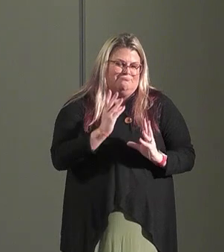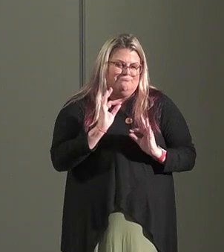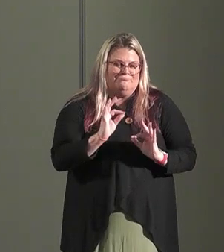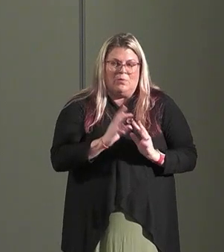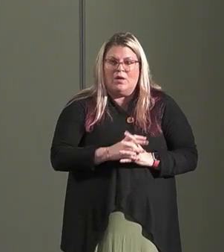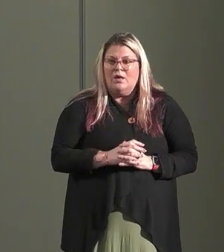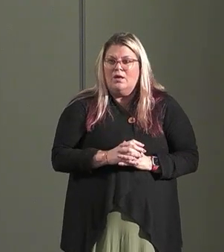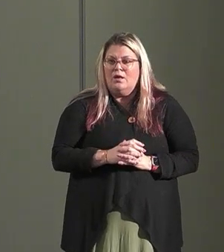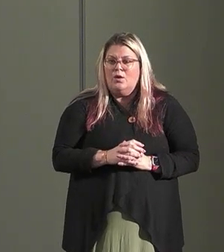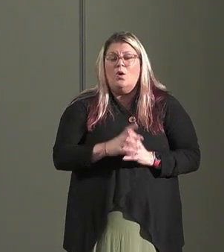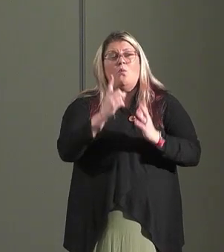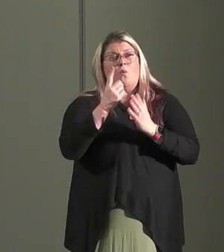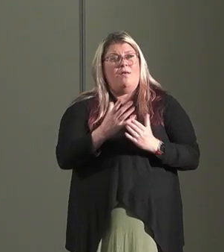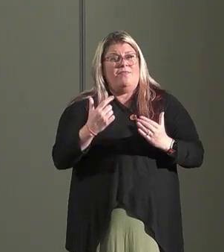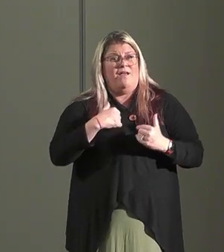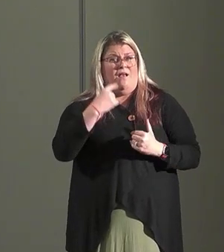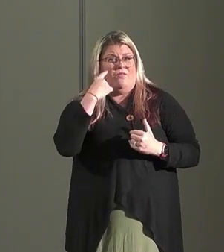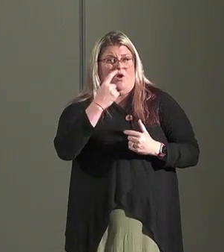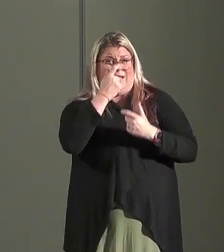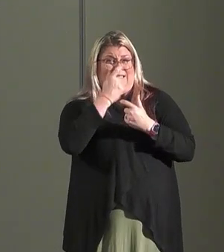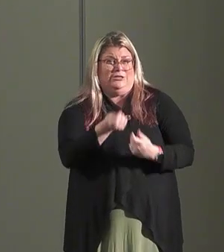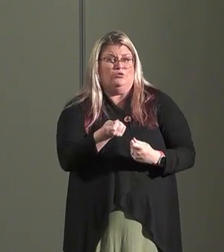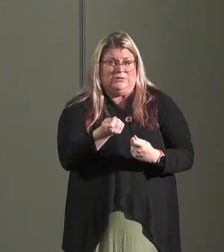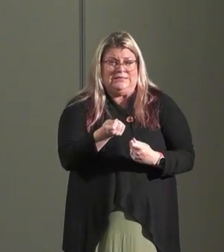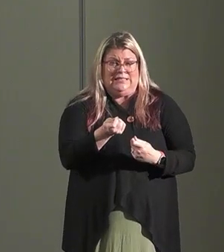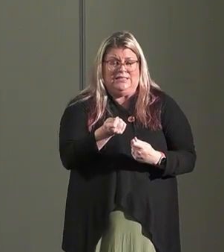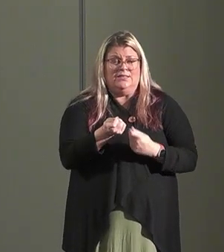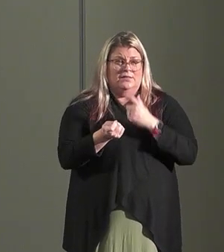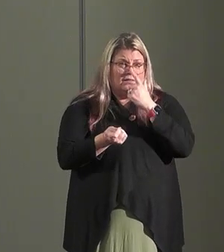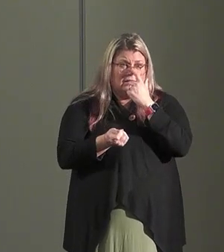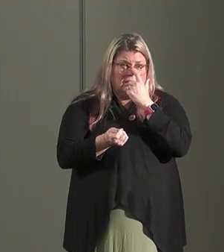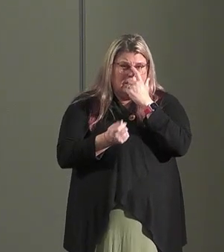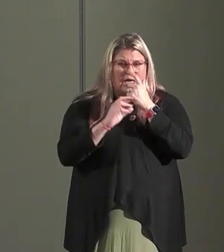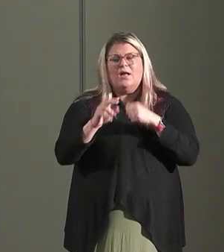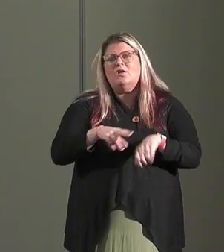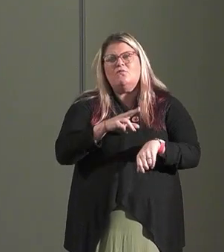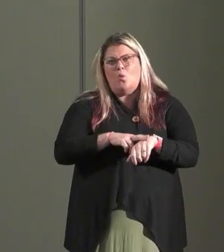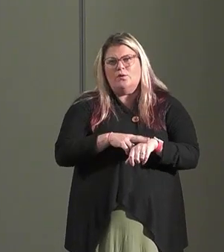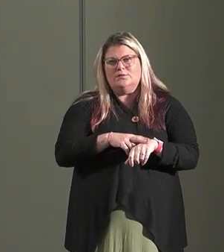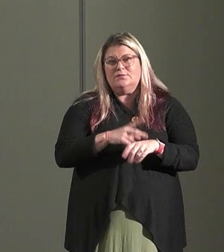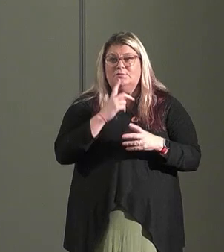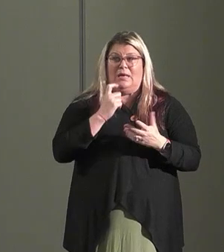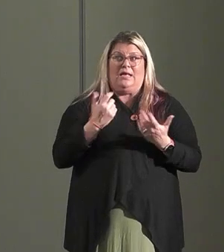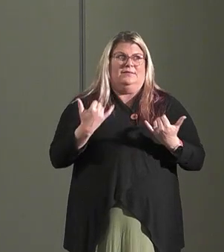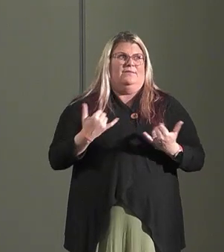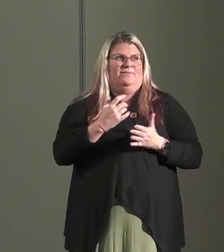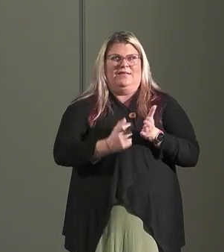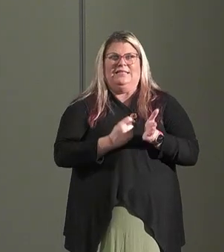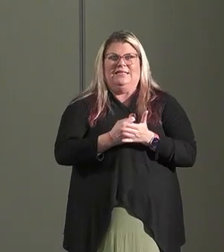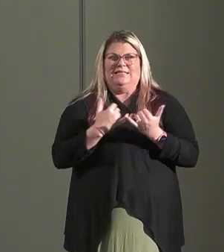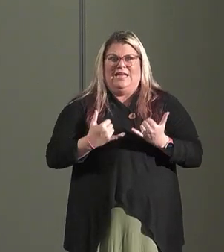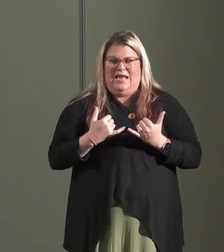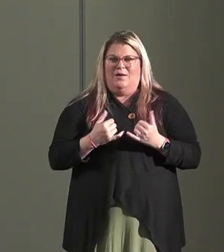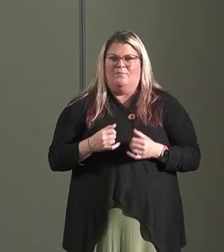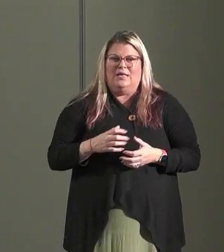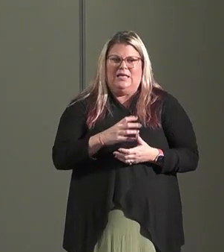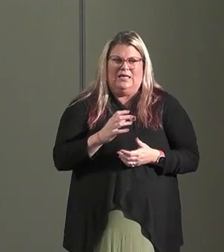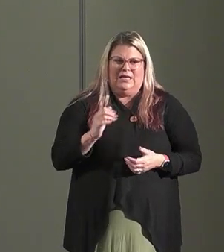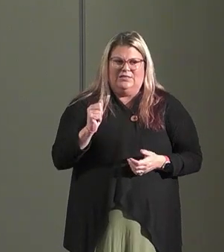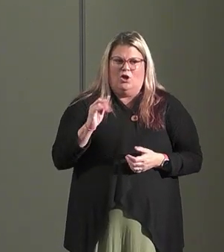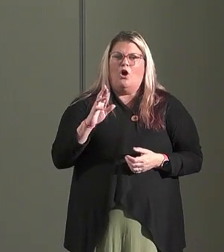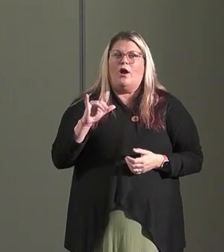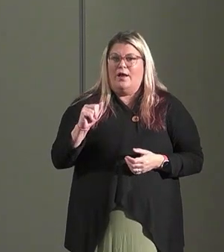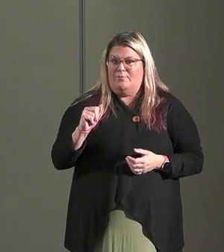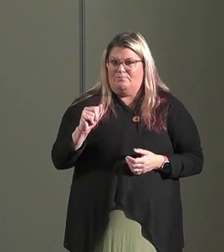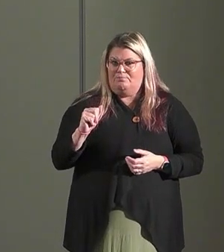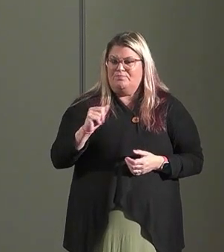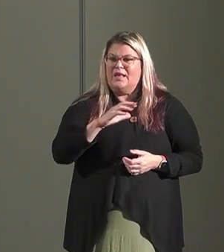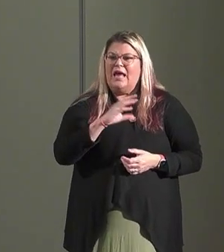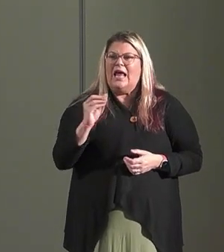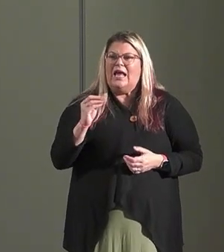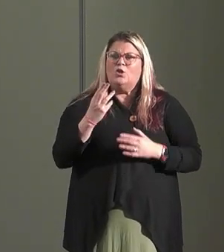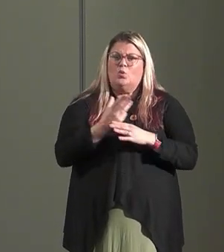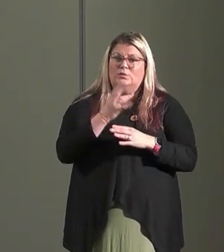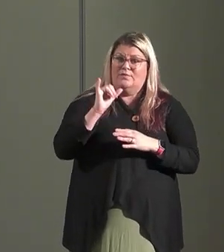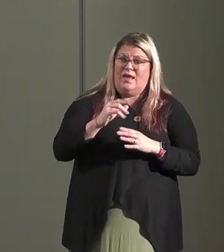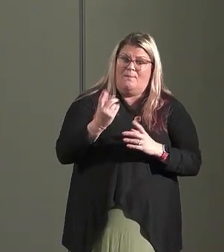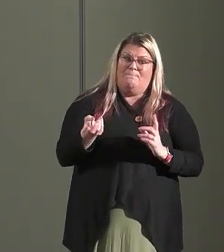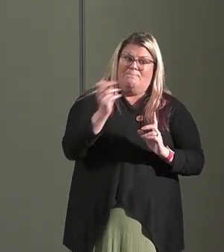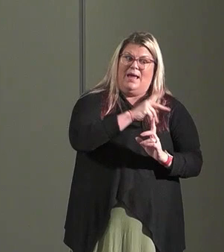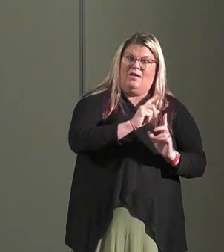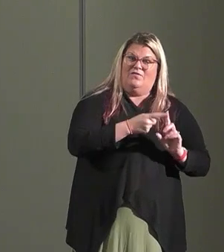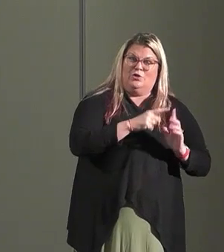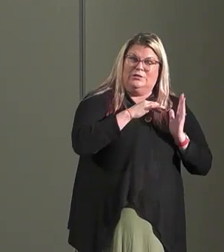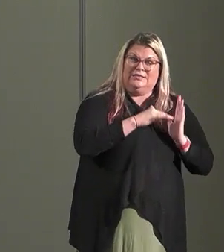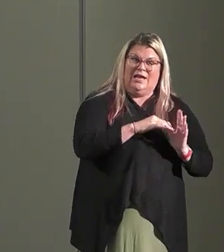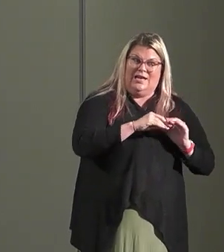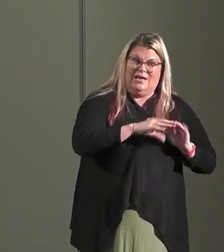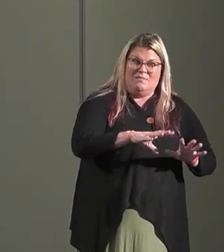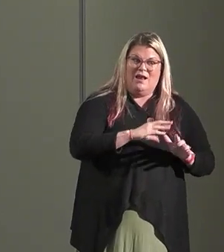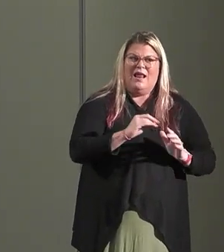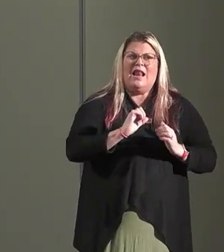One thing is ARIA is the first use of the first study how it affects things